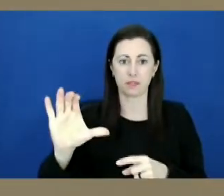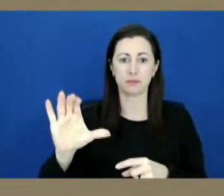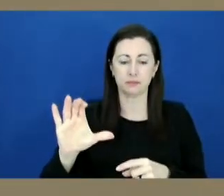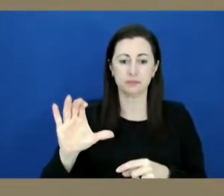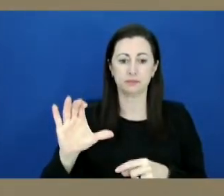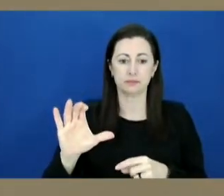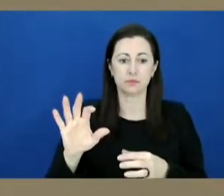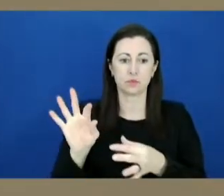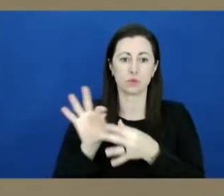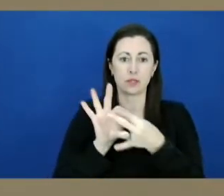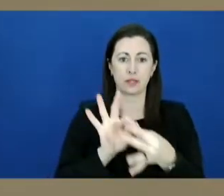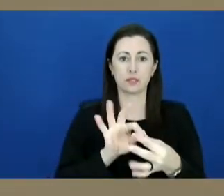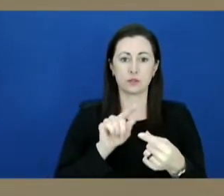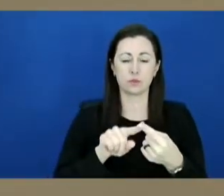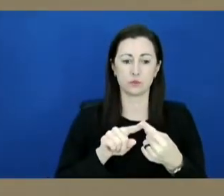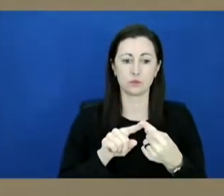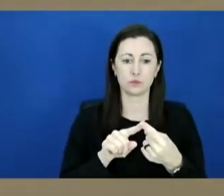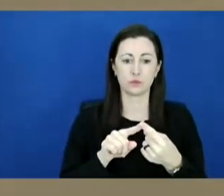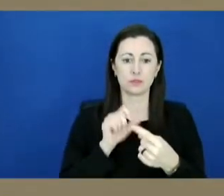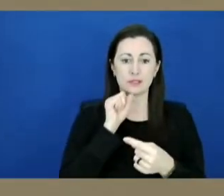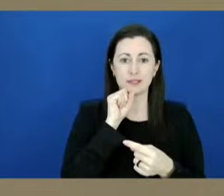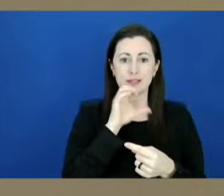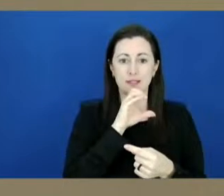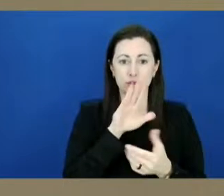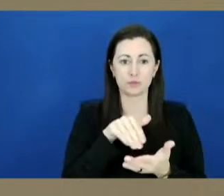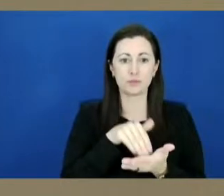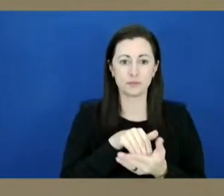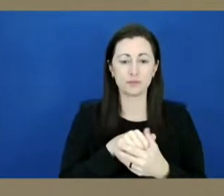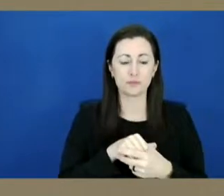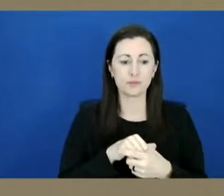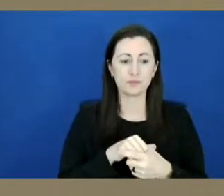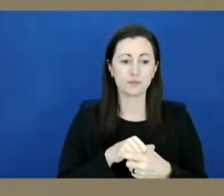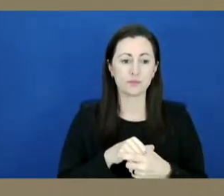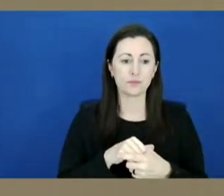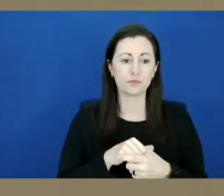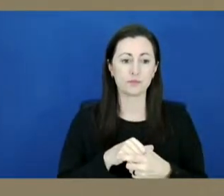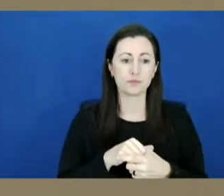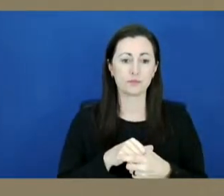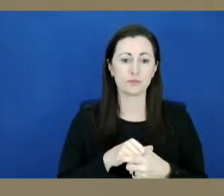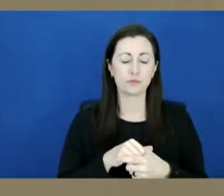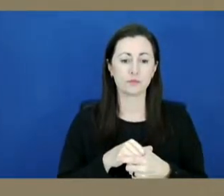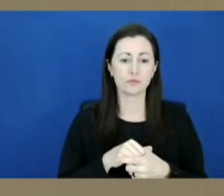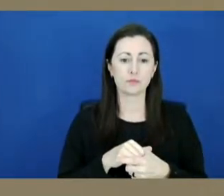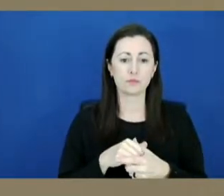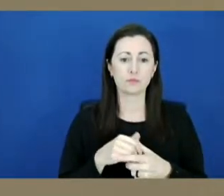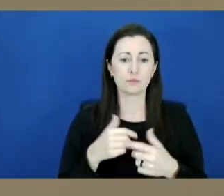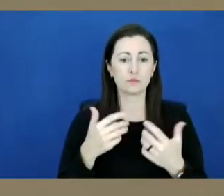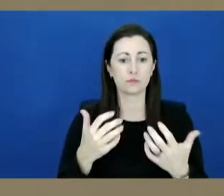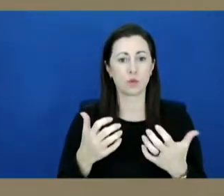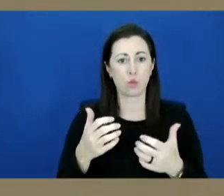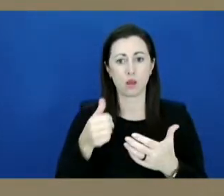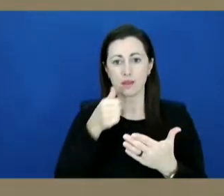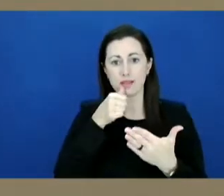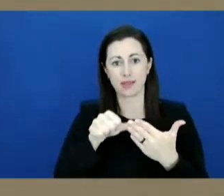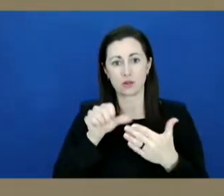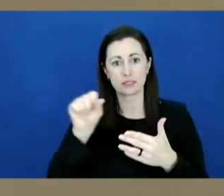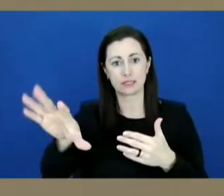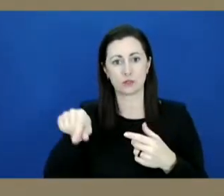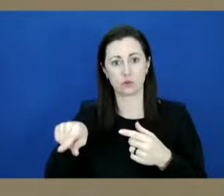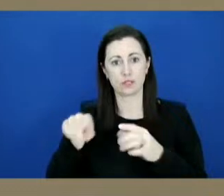THAT WE GET A DONATION FROM THE